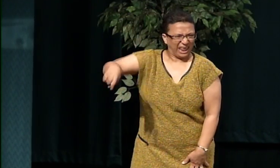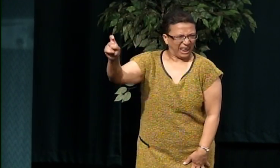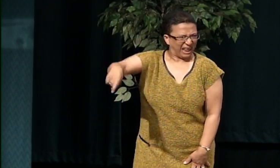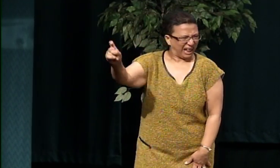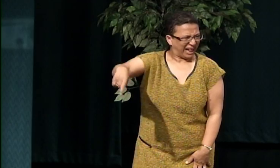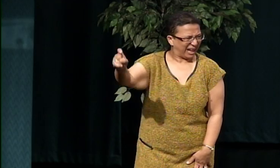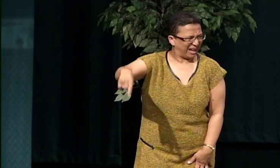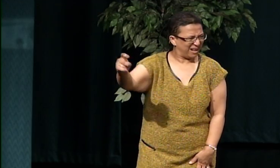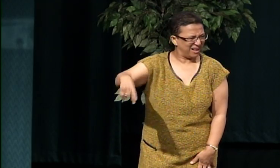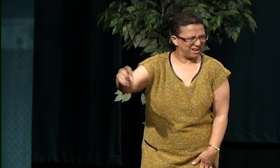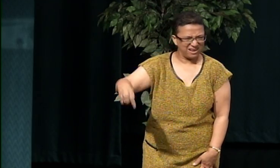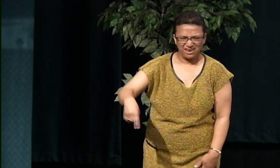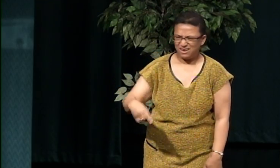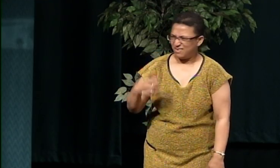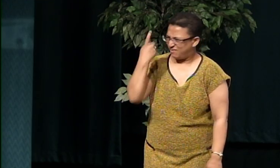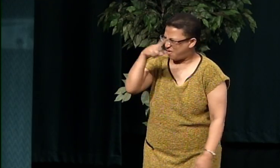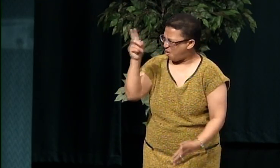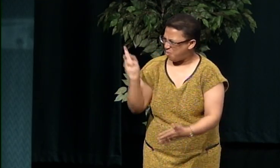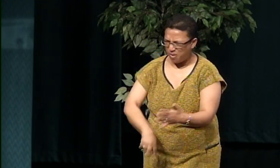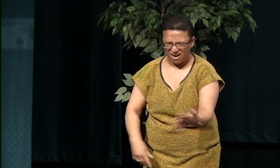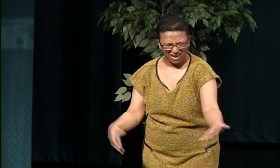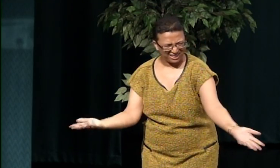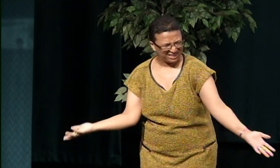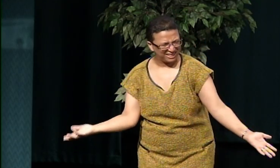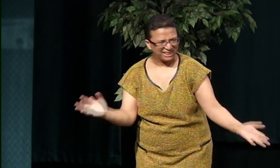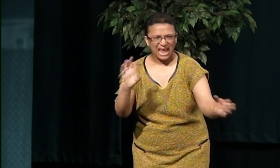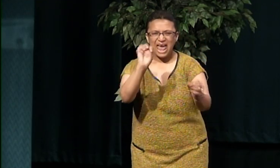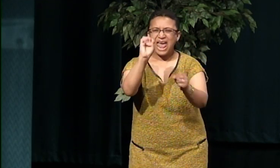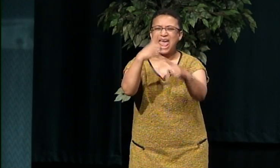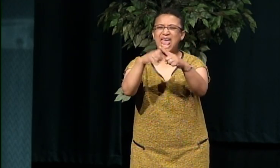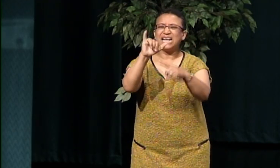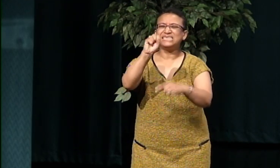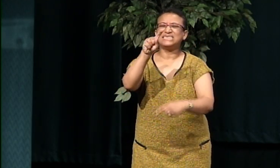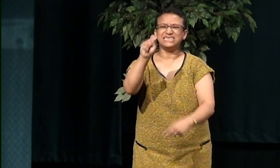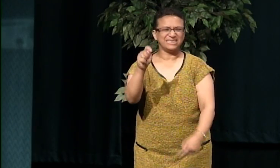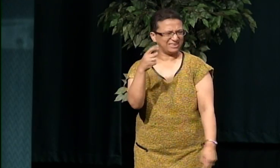And why do we need them? What are they about? What are they for?